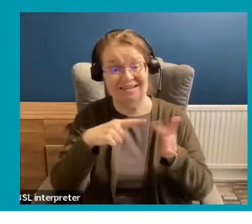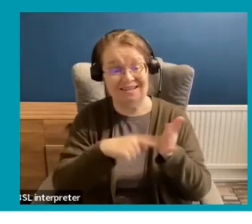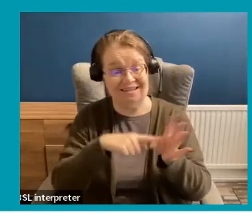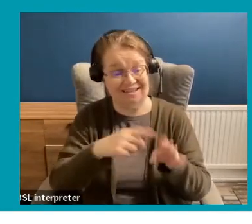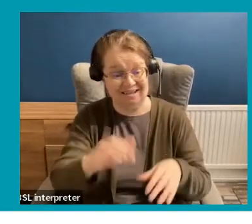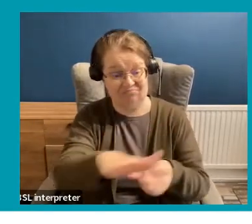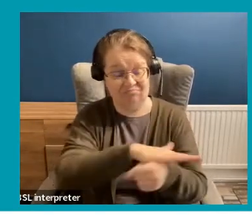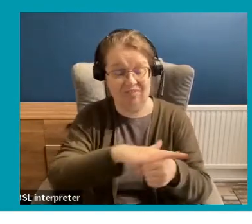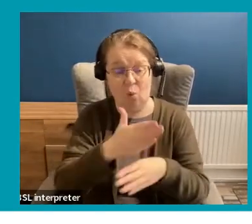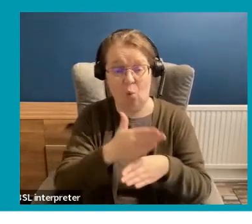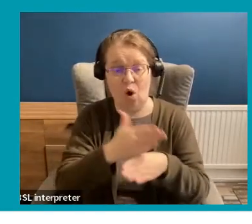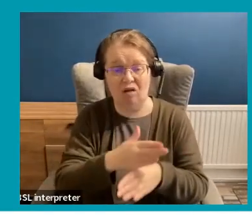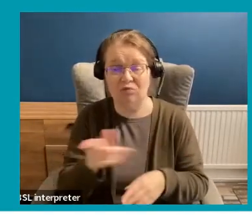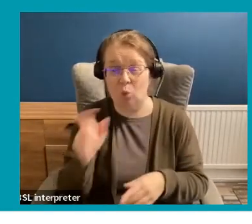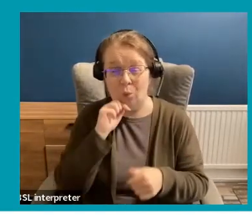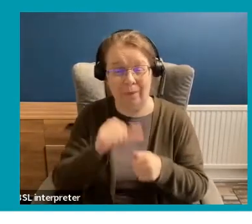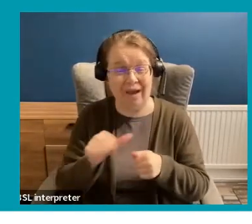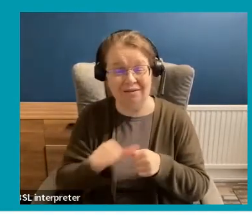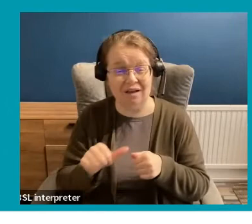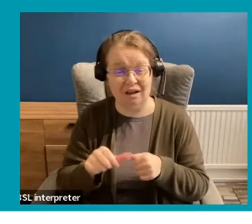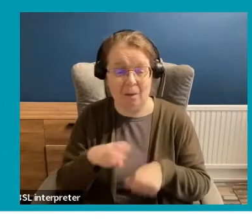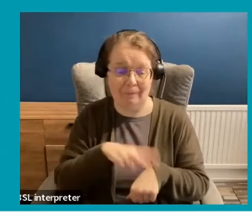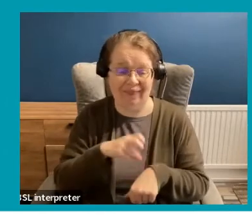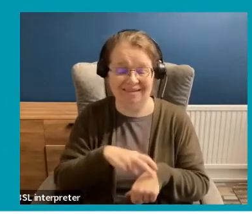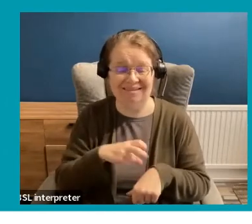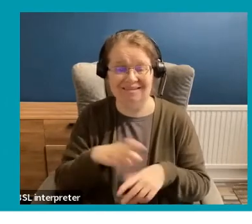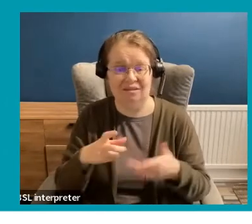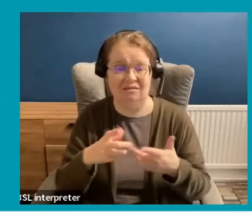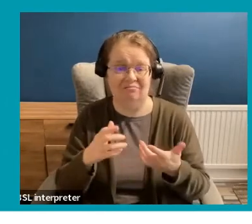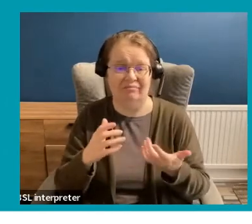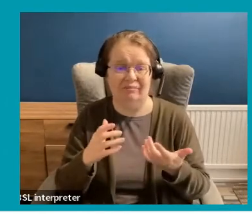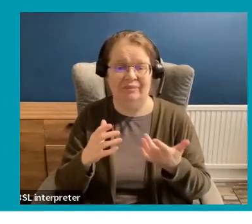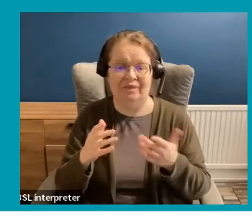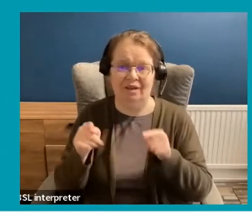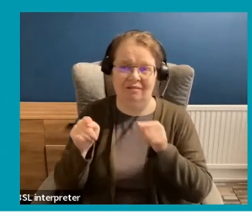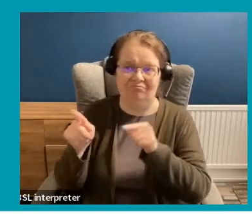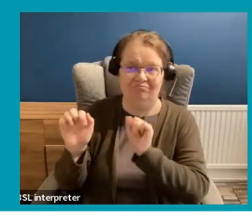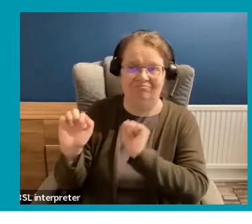were doing a better job in the present. To them, that was growth.